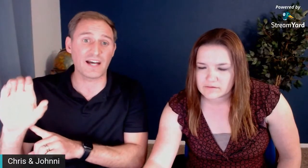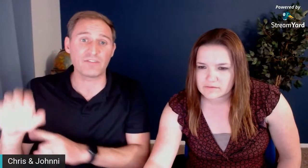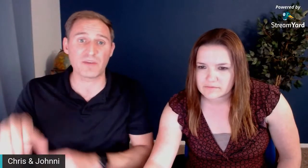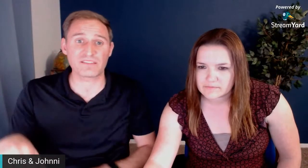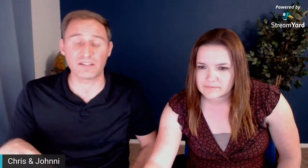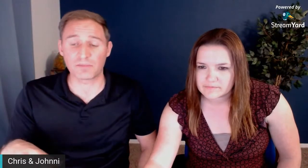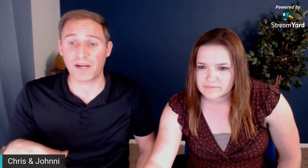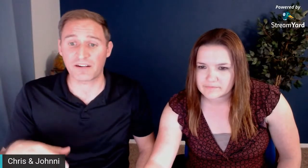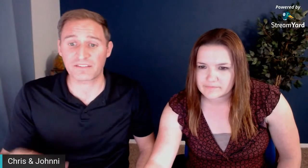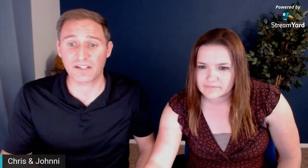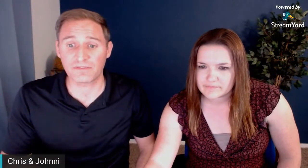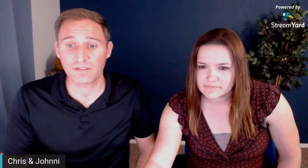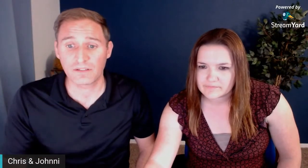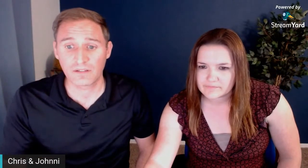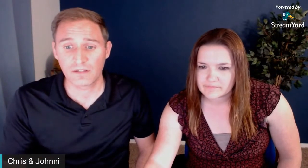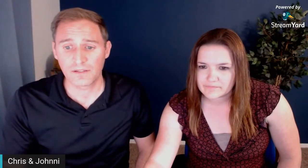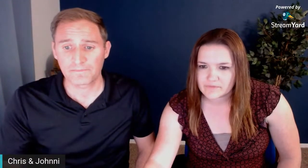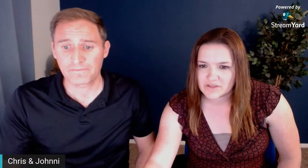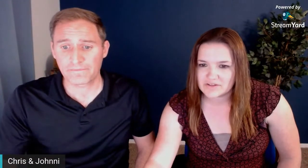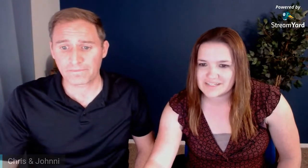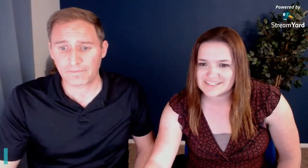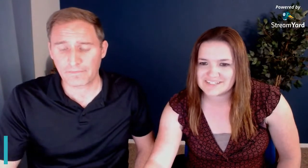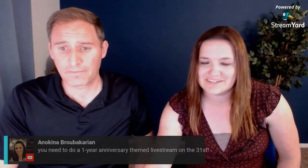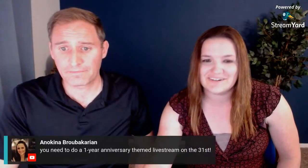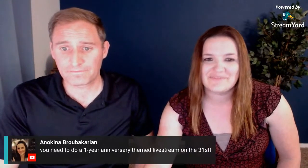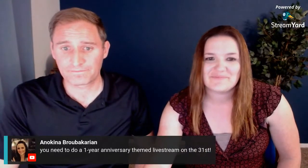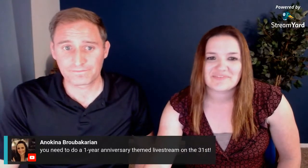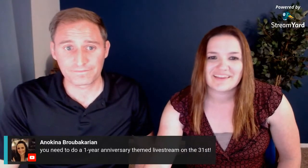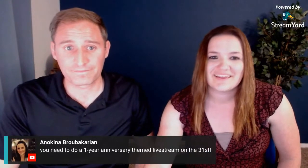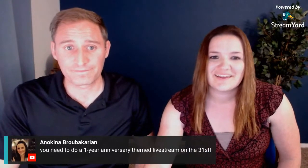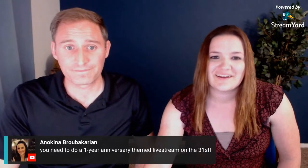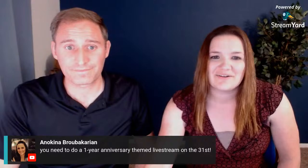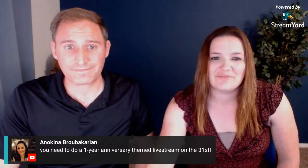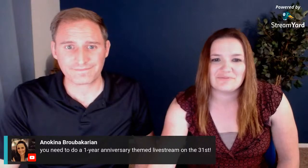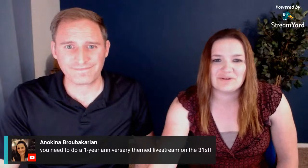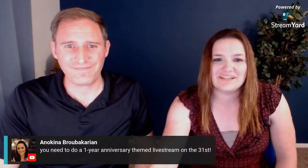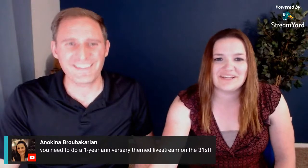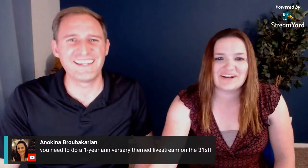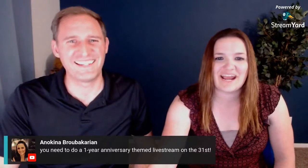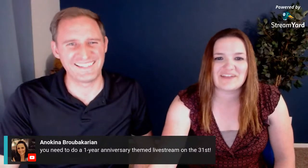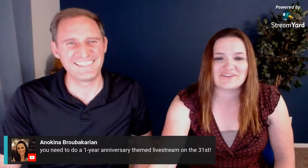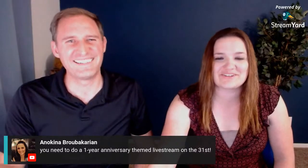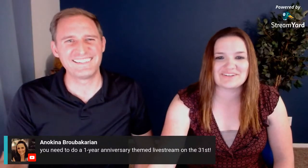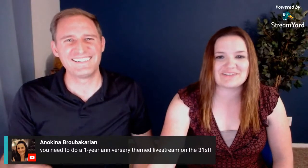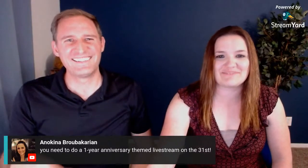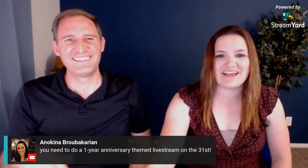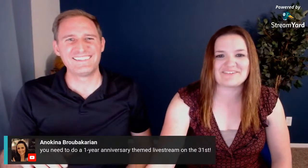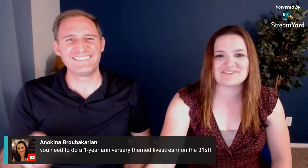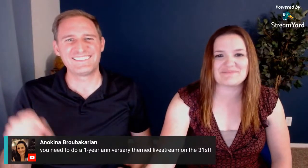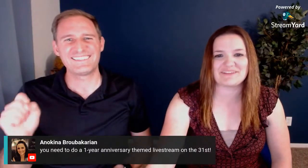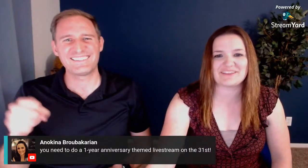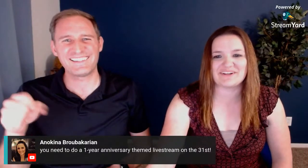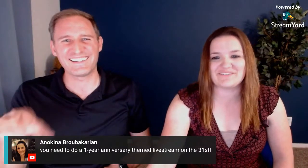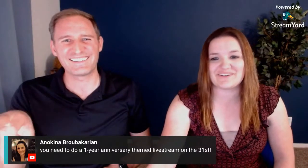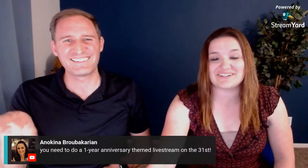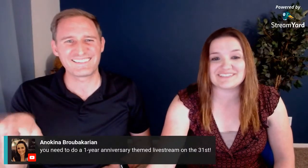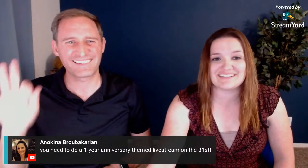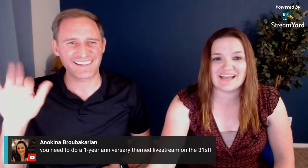alphabet song by herself you need to do a one year anniversary themed live stream on the 31st that